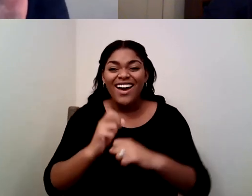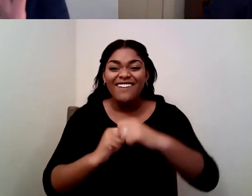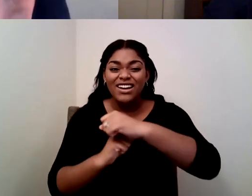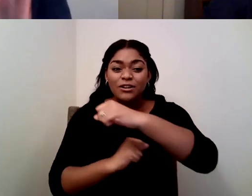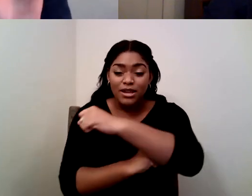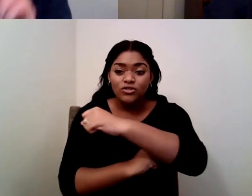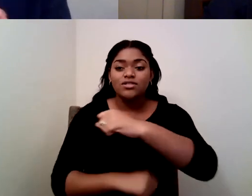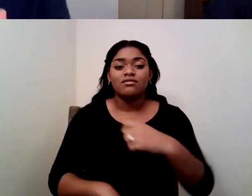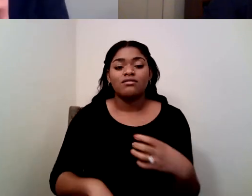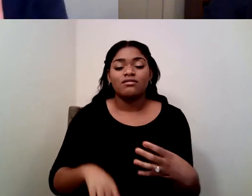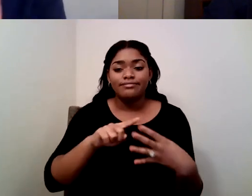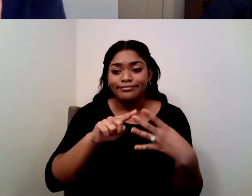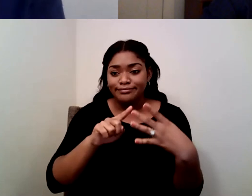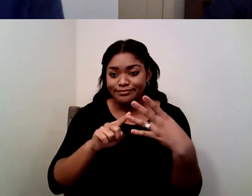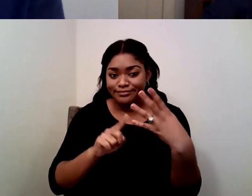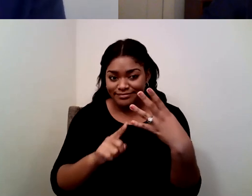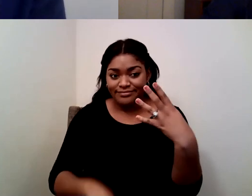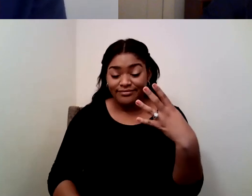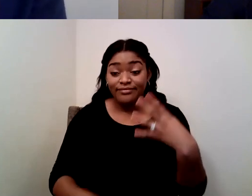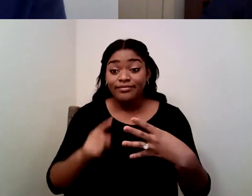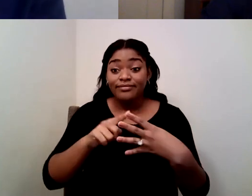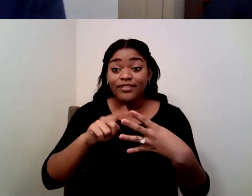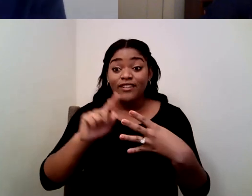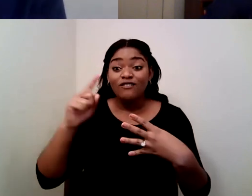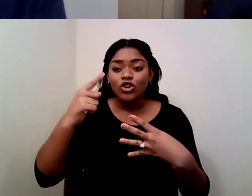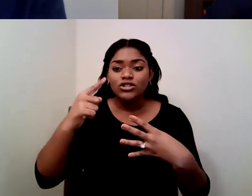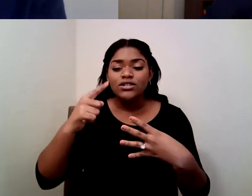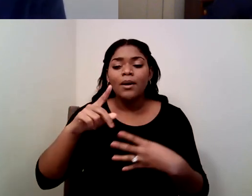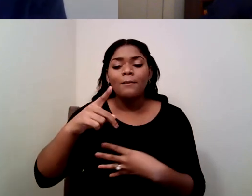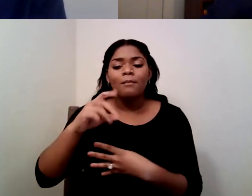with the fundamentals. This first one is proportion. You have to